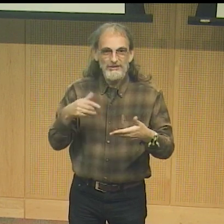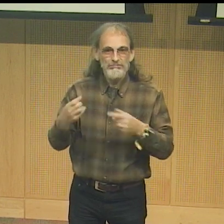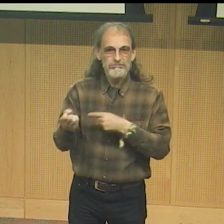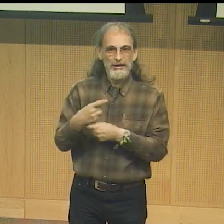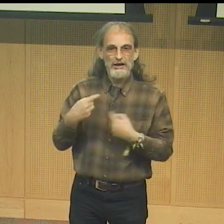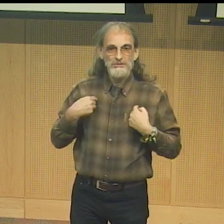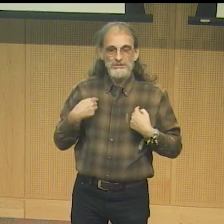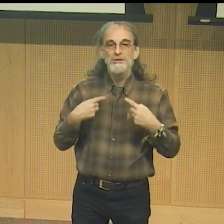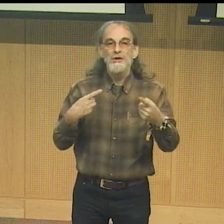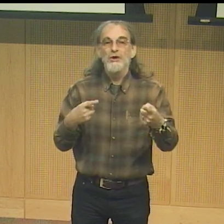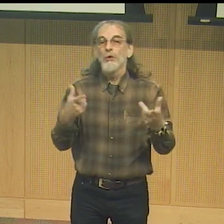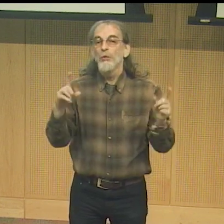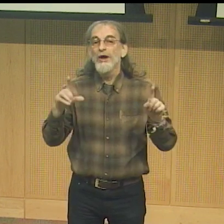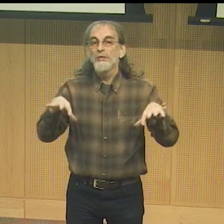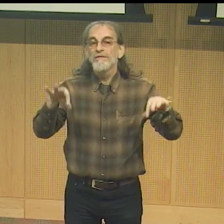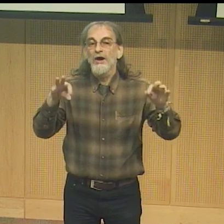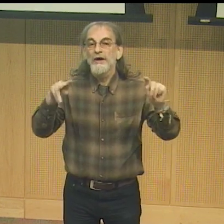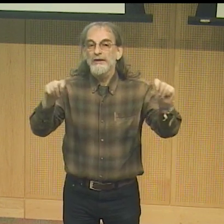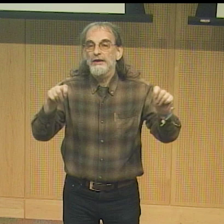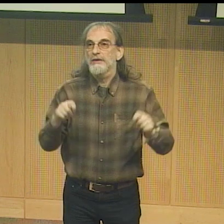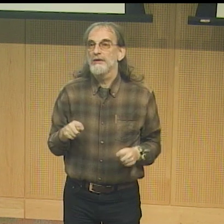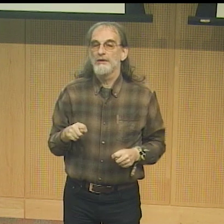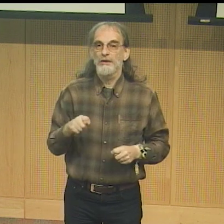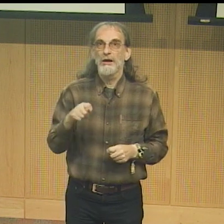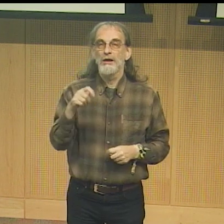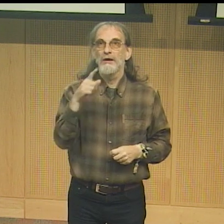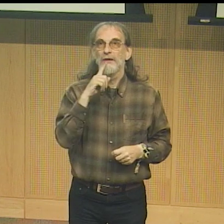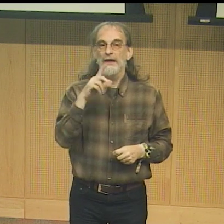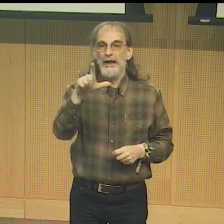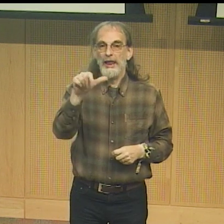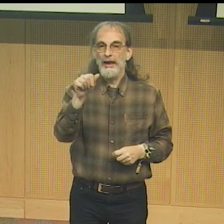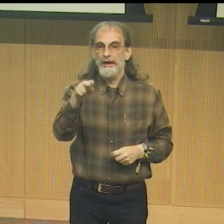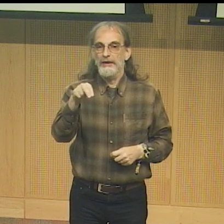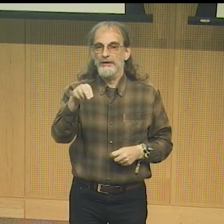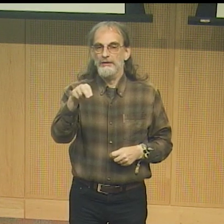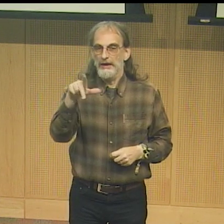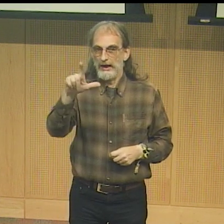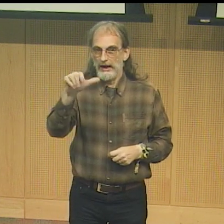The writings were amazingly philosophical and interesting.